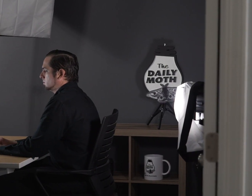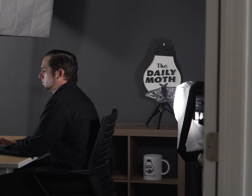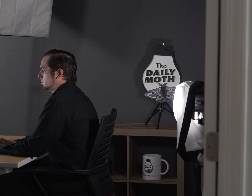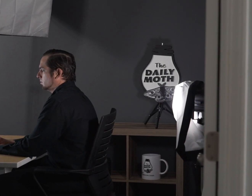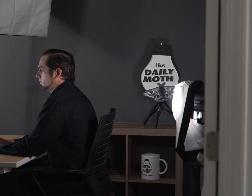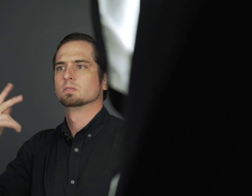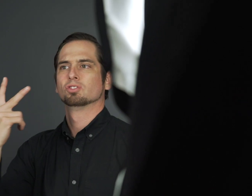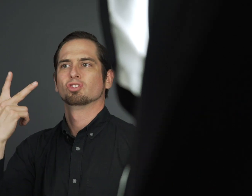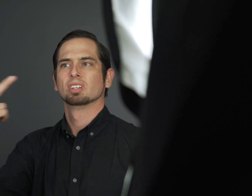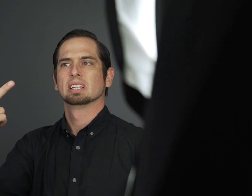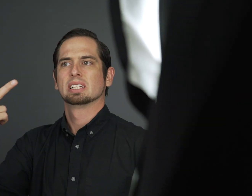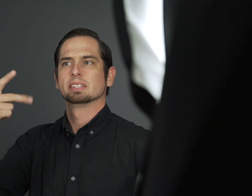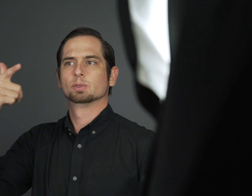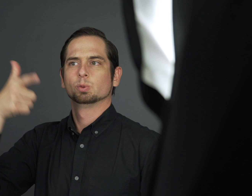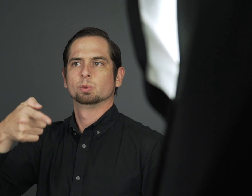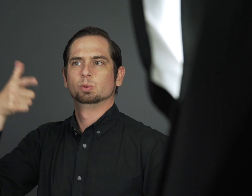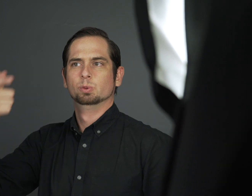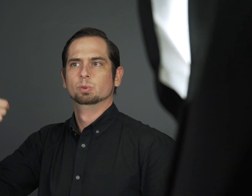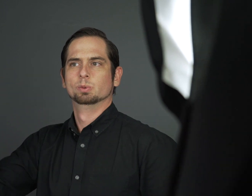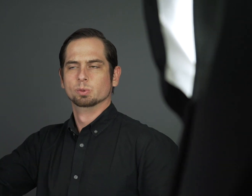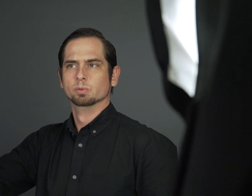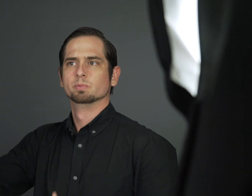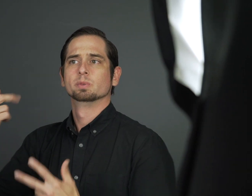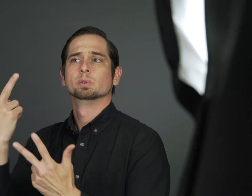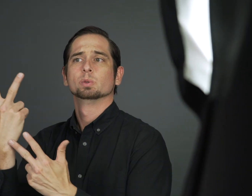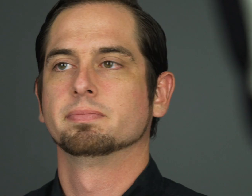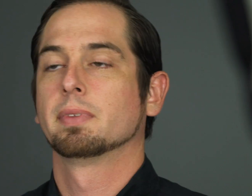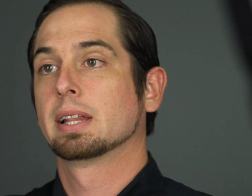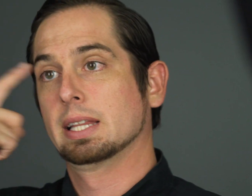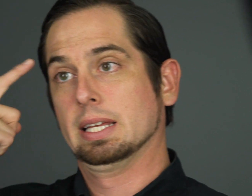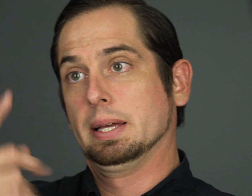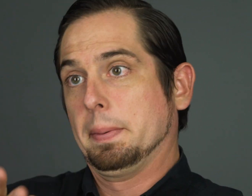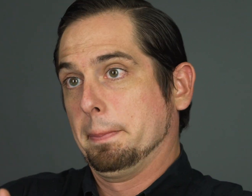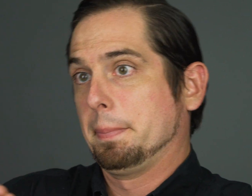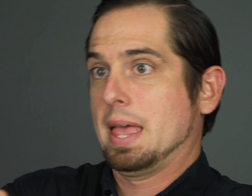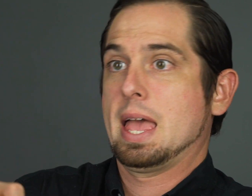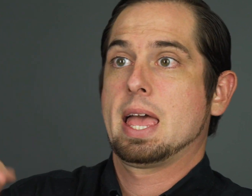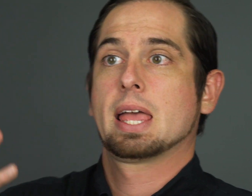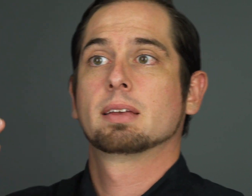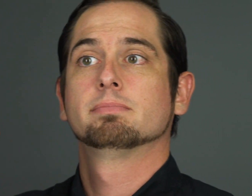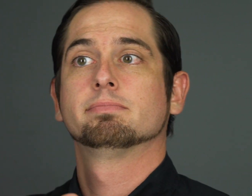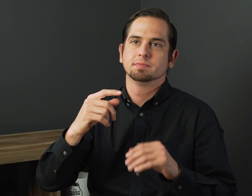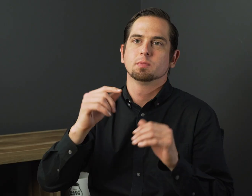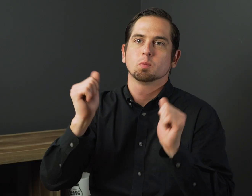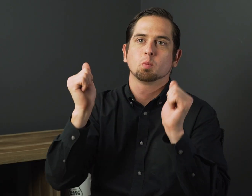(Narrator) And to remove his own opinion from the news, Alex has developed a particular body language.